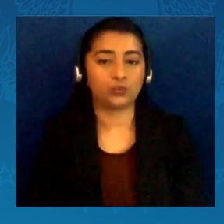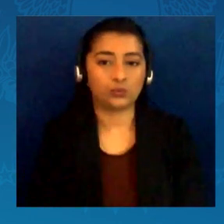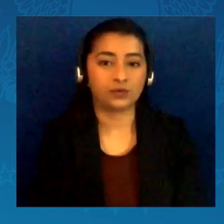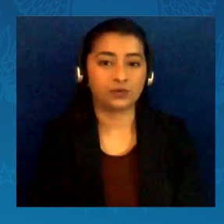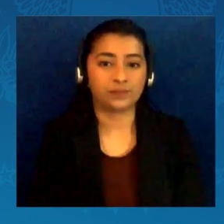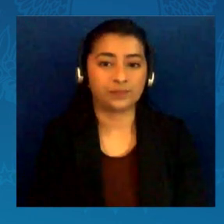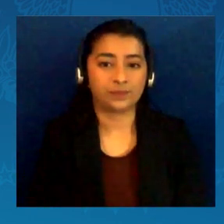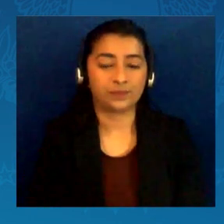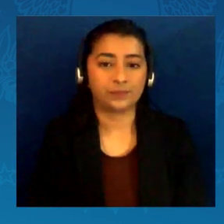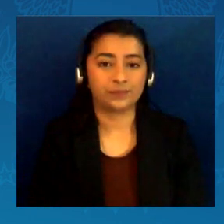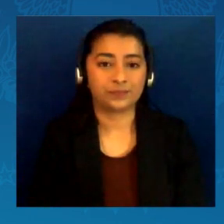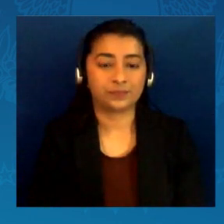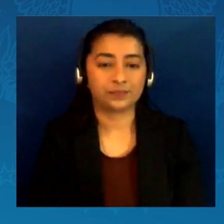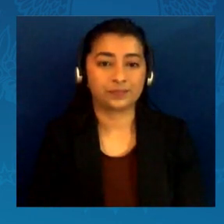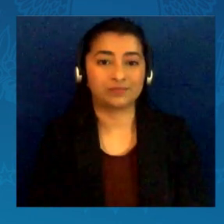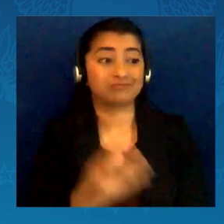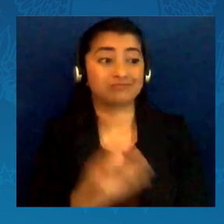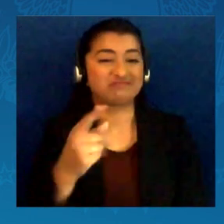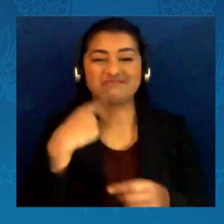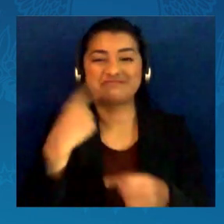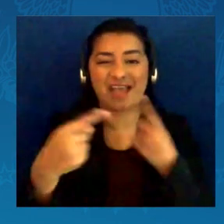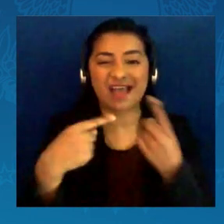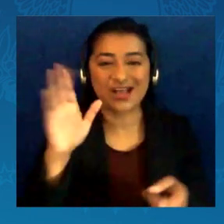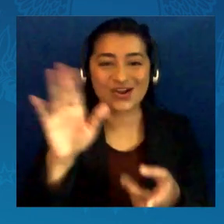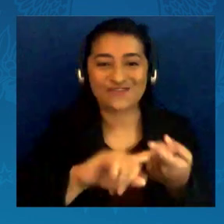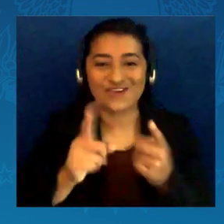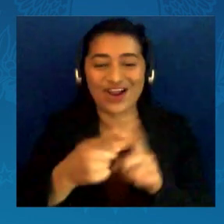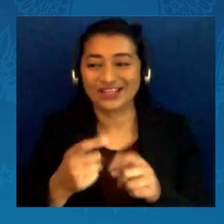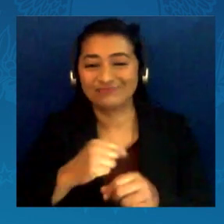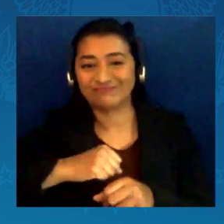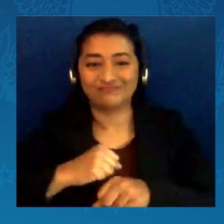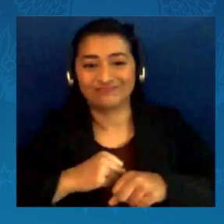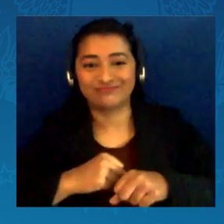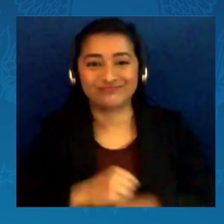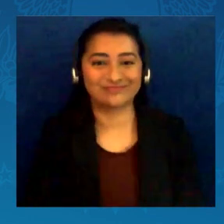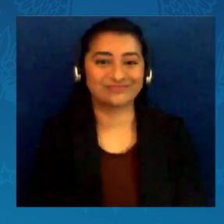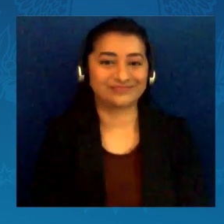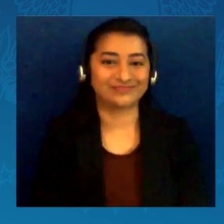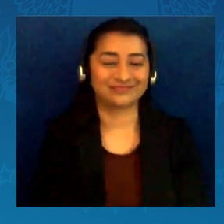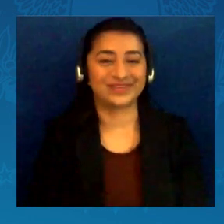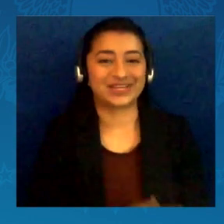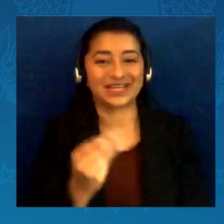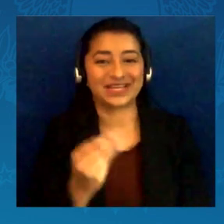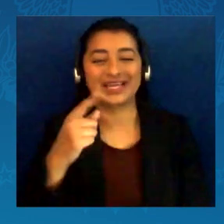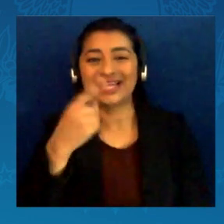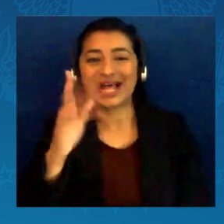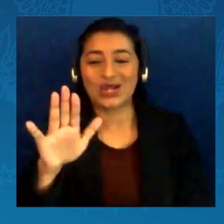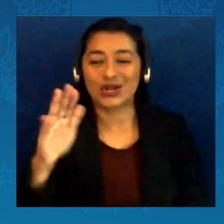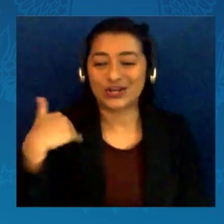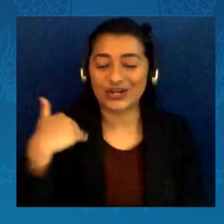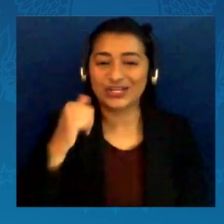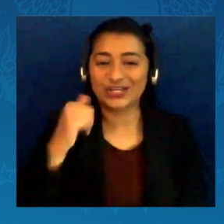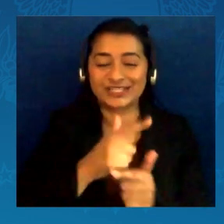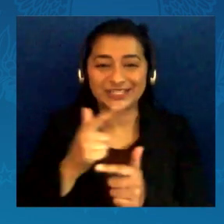And tell all your friends and tell your younger sisters and brothers and your cousins and everybody else,